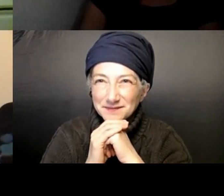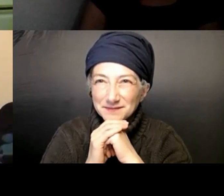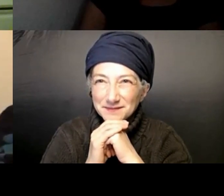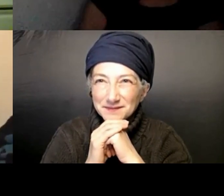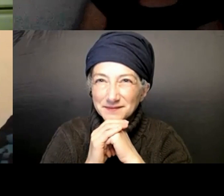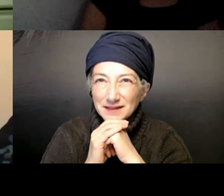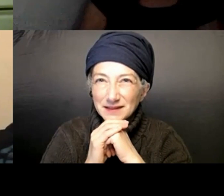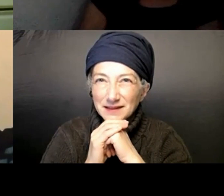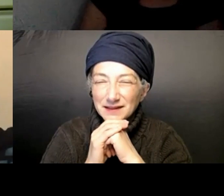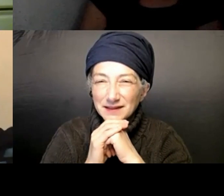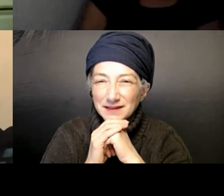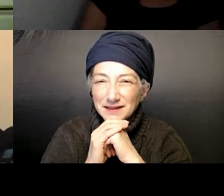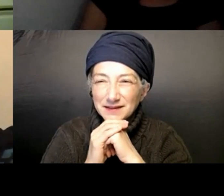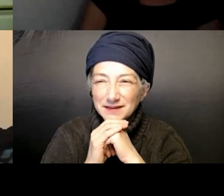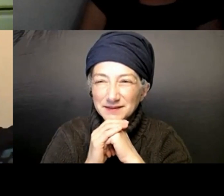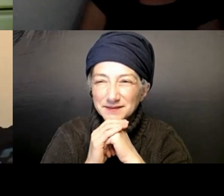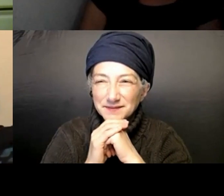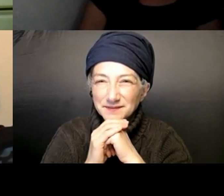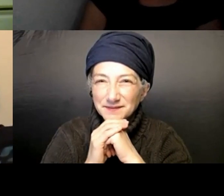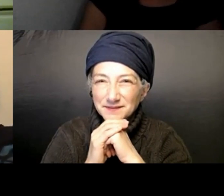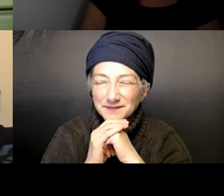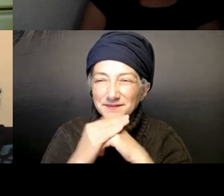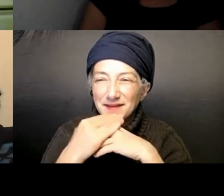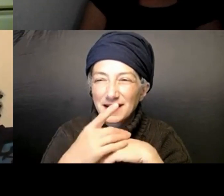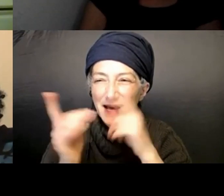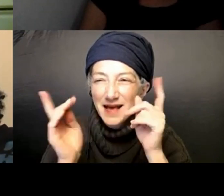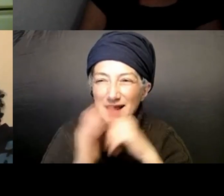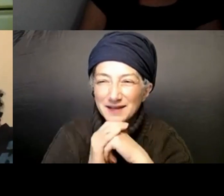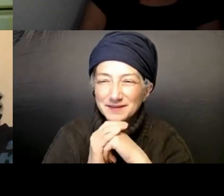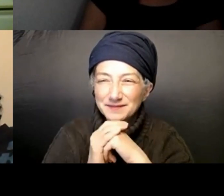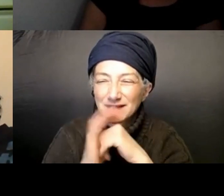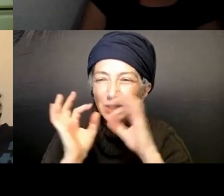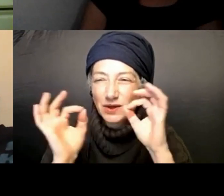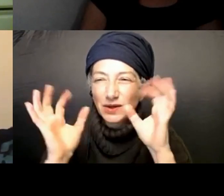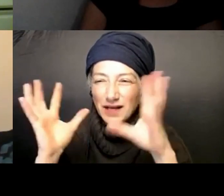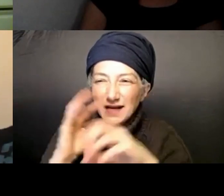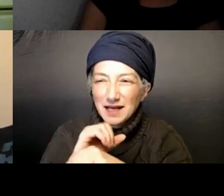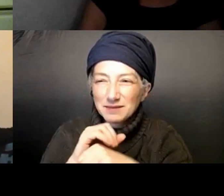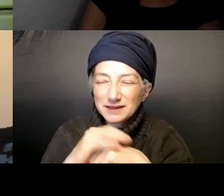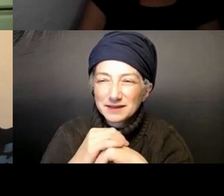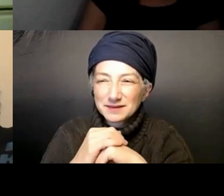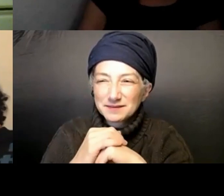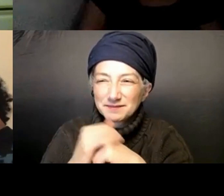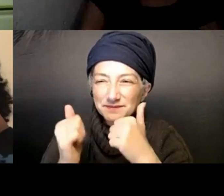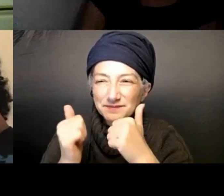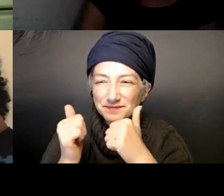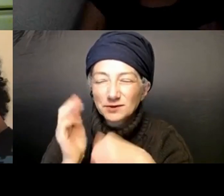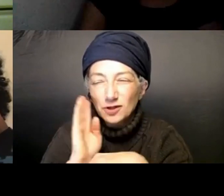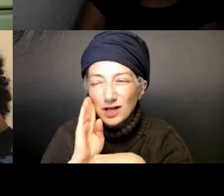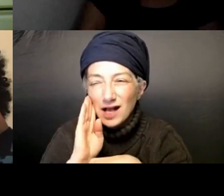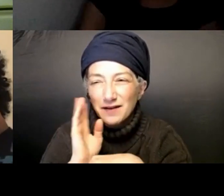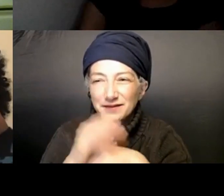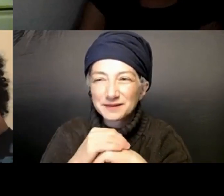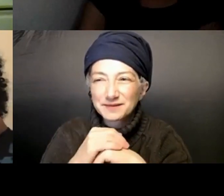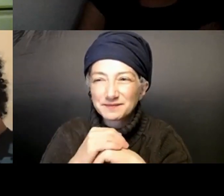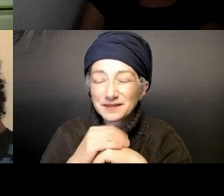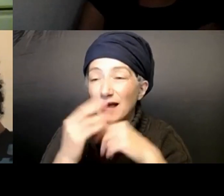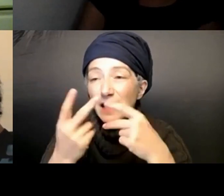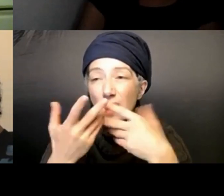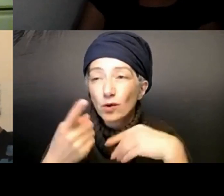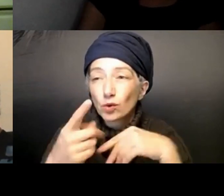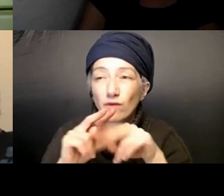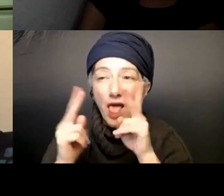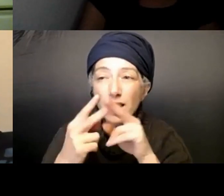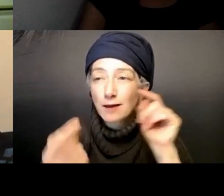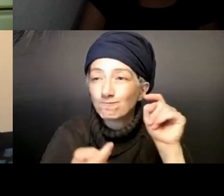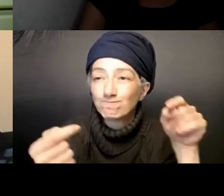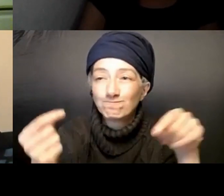Noa Winter: Thank you all. Have a good night. A good rest, wherever you are in the world. Goodbye.